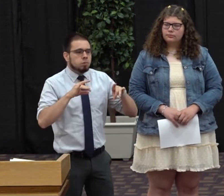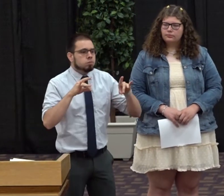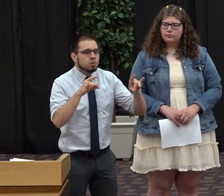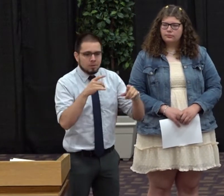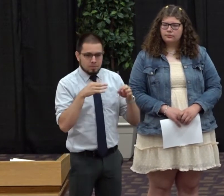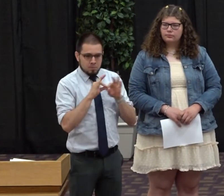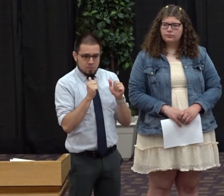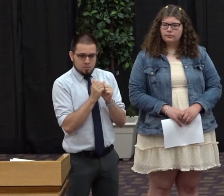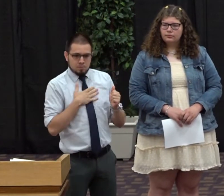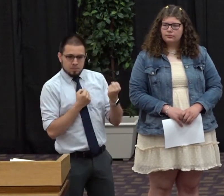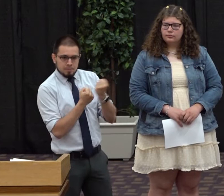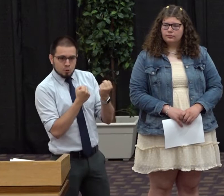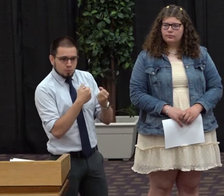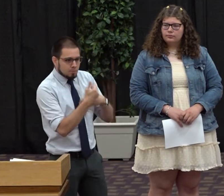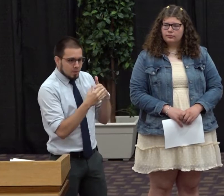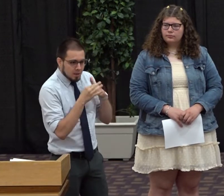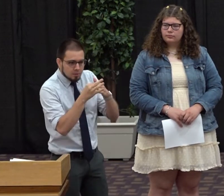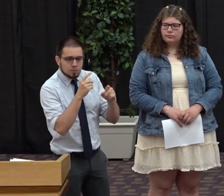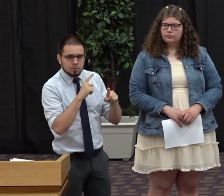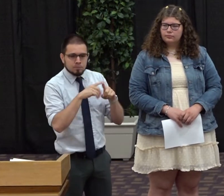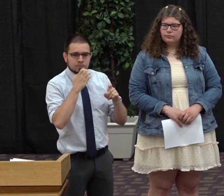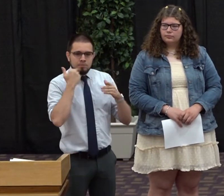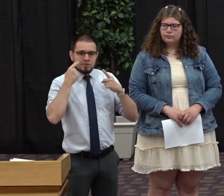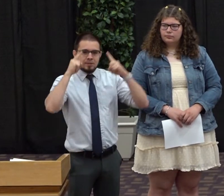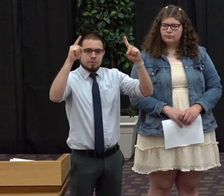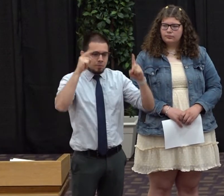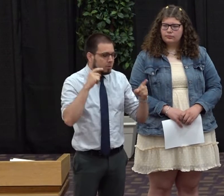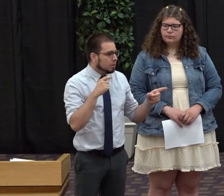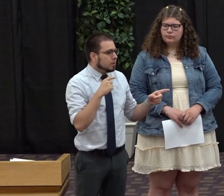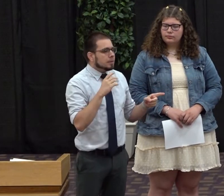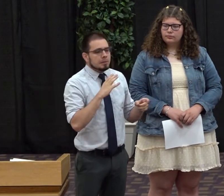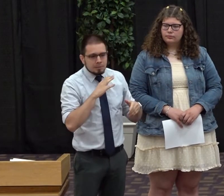But over time they developed that with my support and guidance.